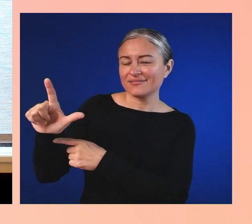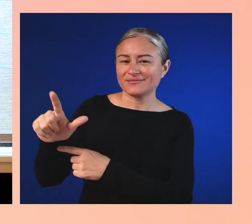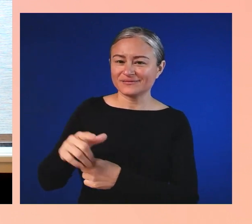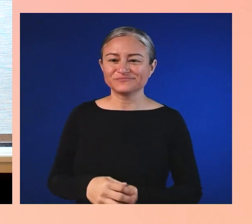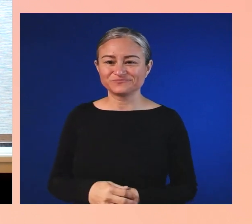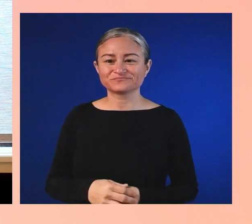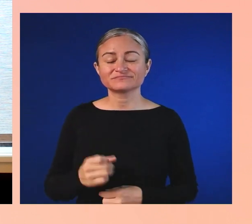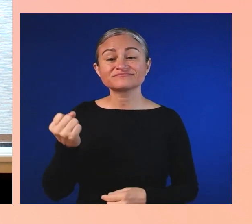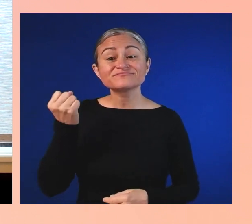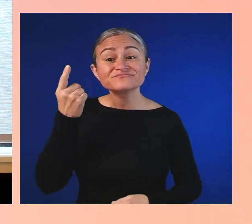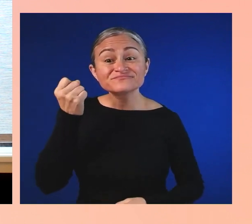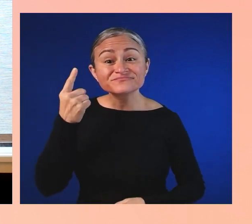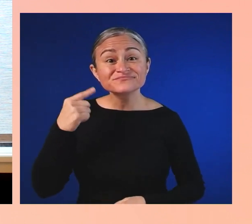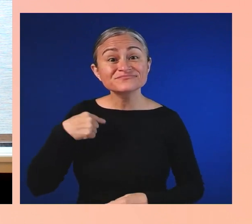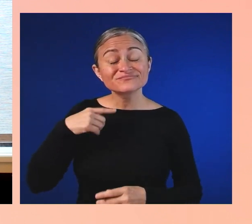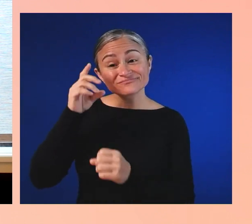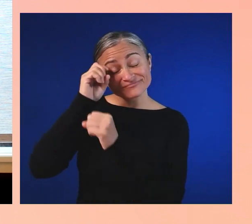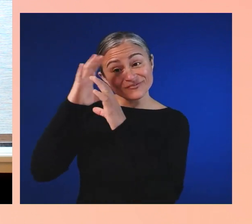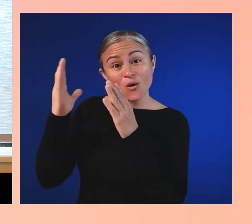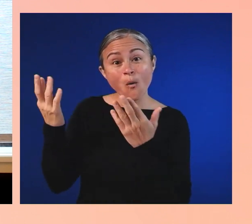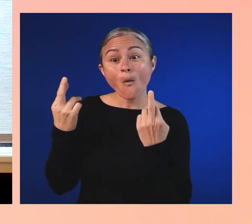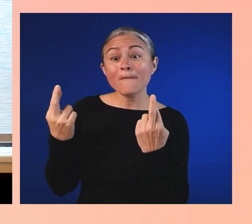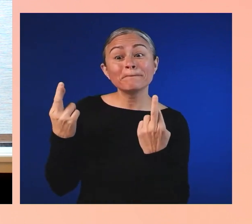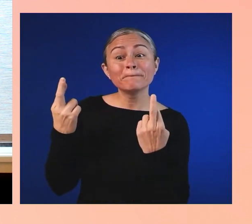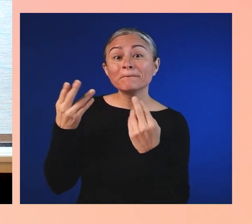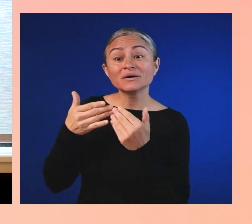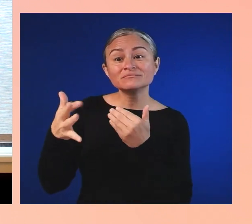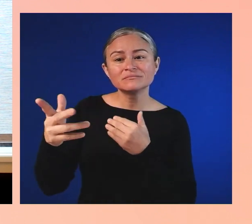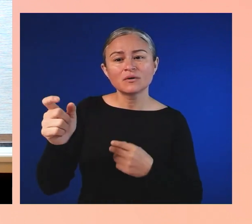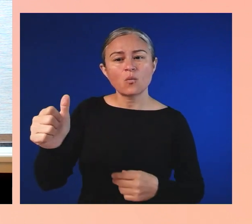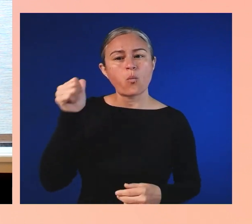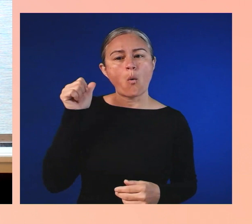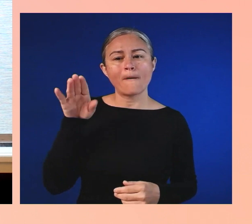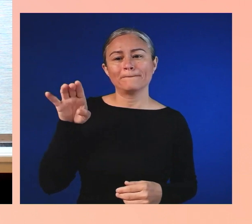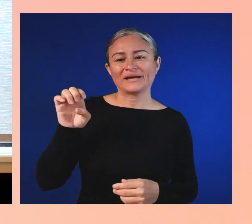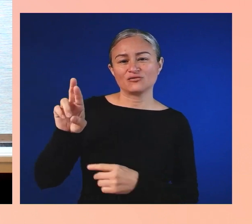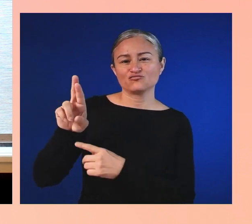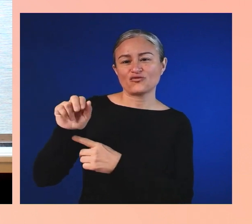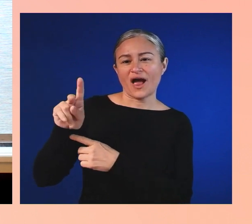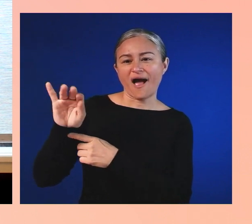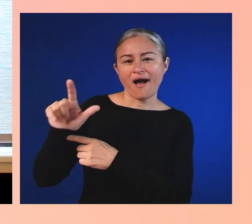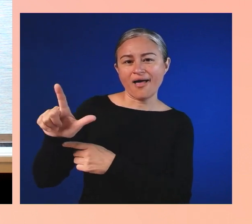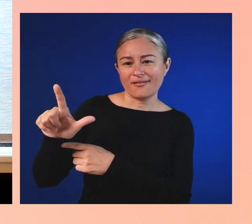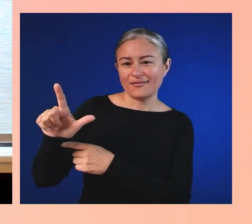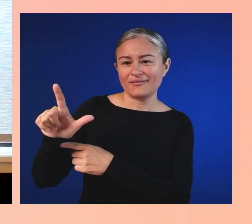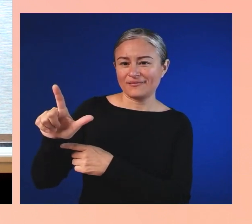Our hope is that in the very short future, that none of the things that we're talking about will